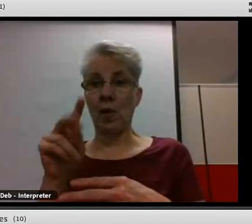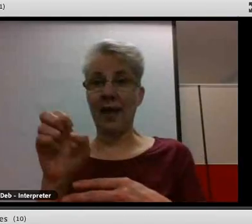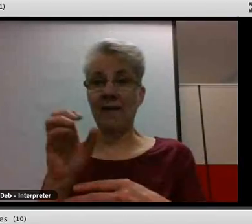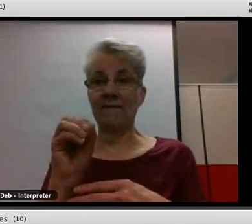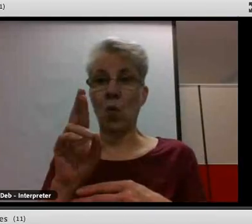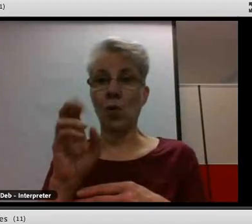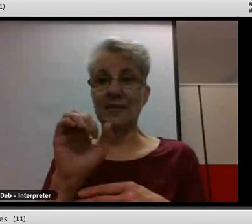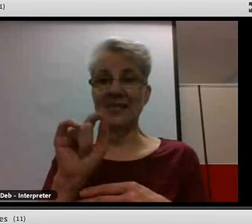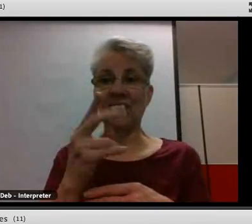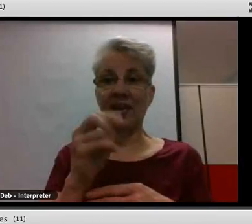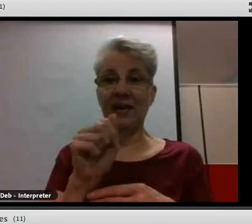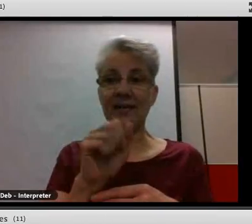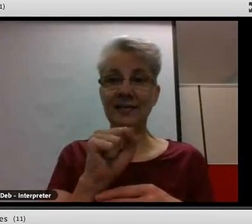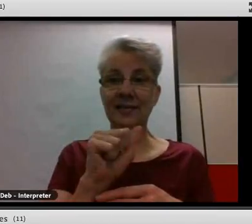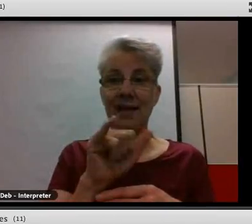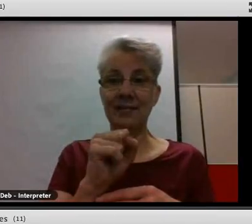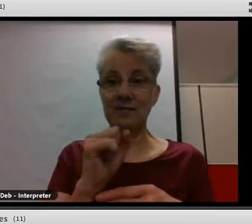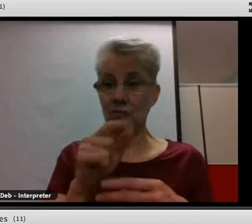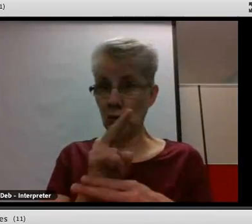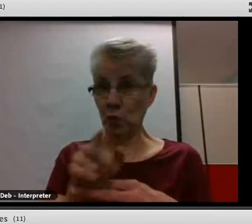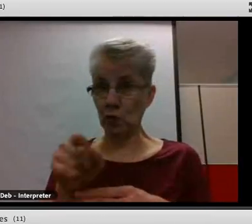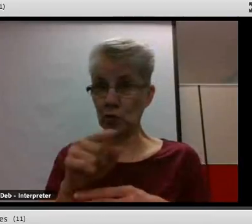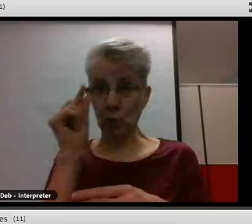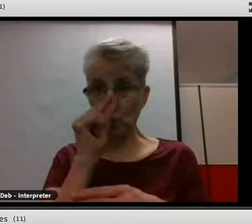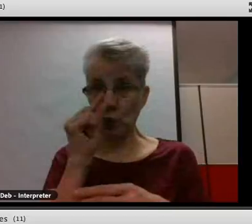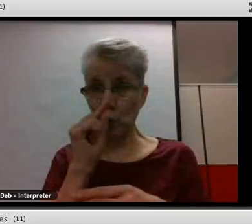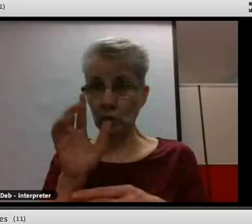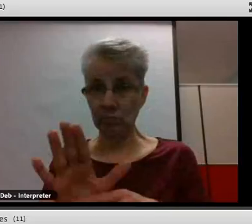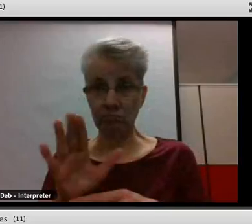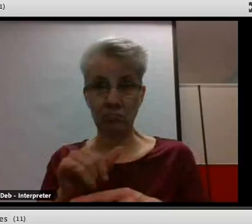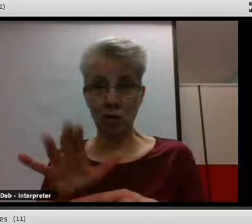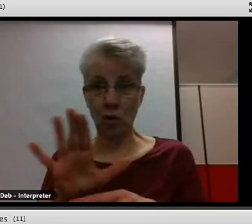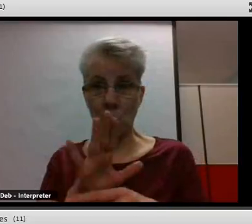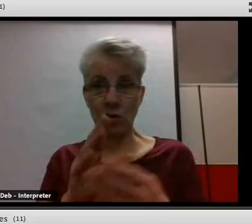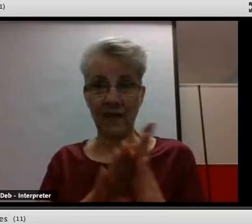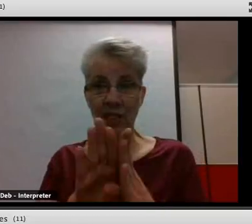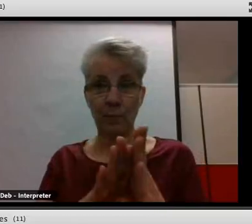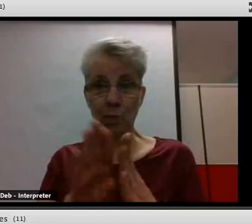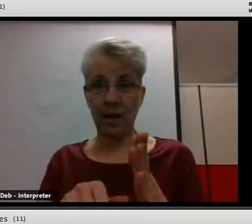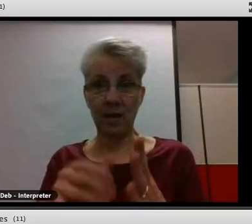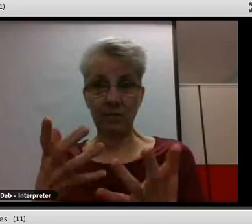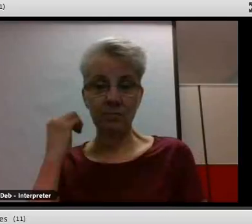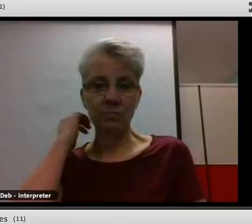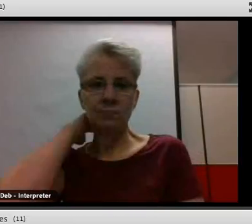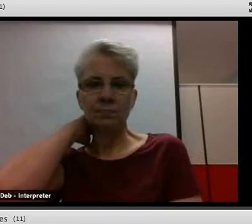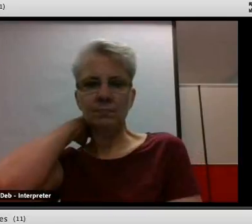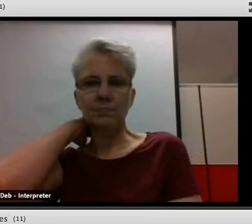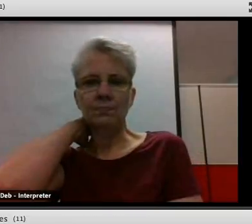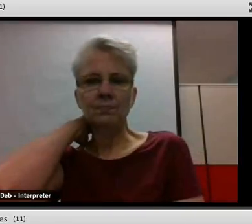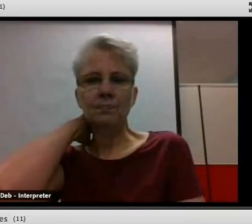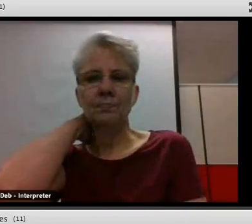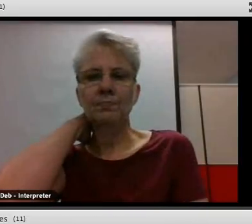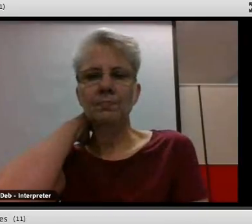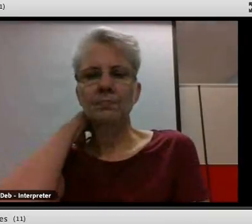So if it's a tutorial, just call it tutorials. Don't make it click here or a website because people --